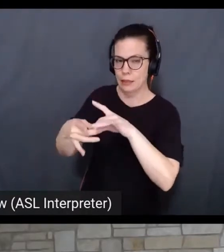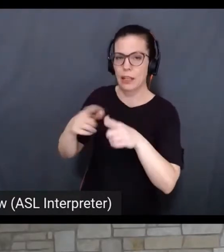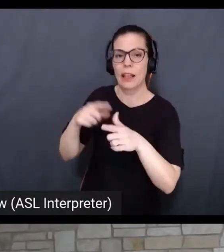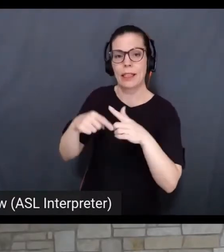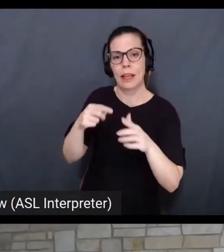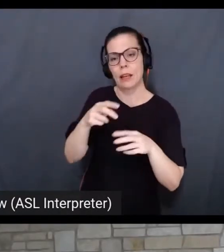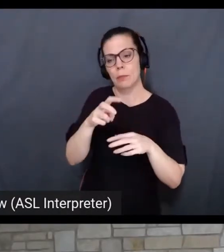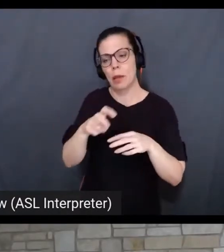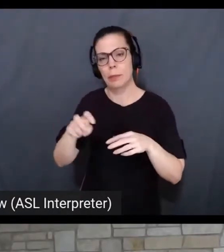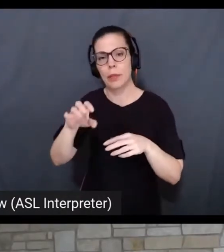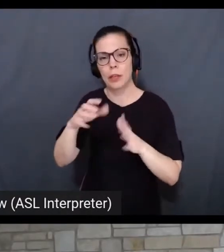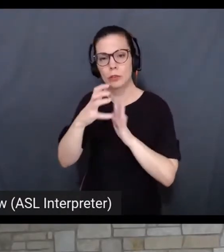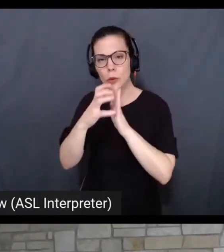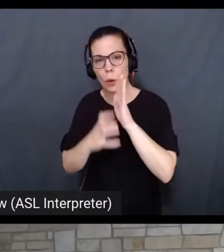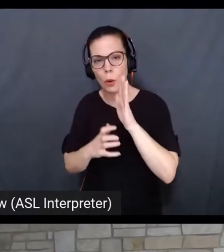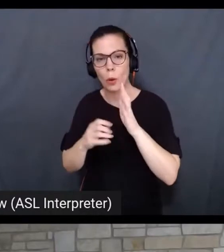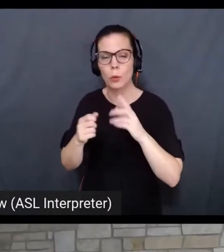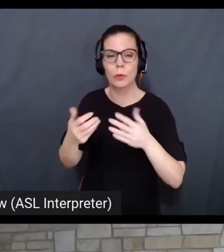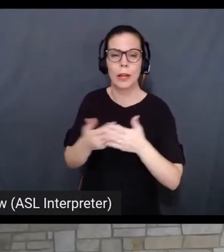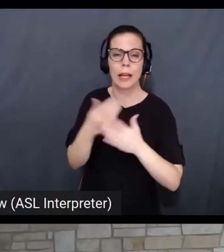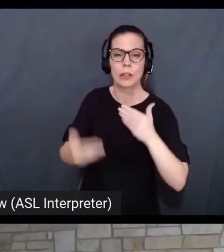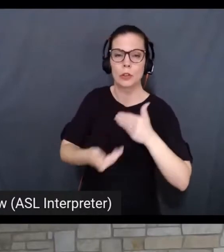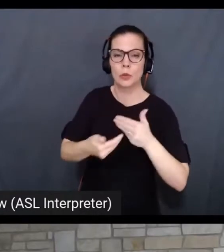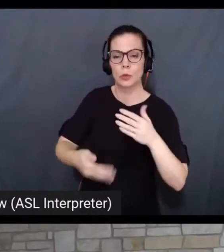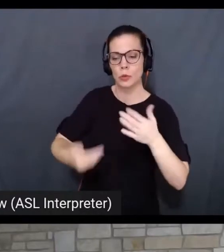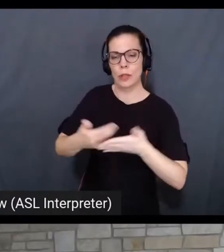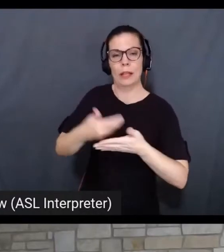or adding new features with Postgres. Okay, got it.